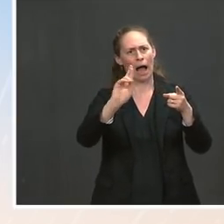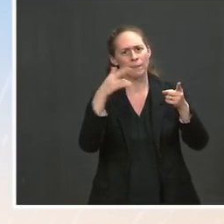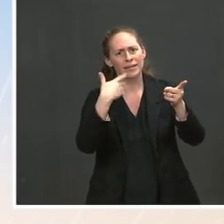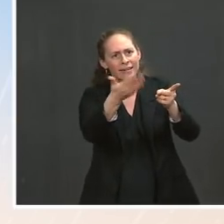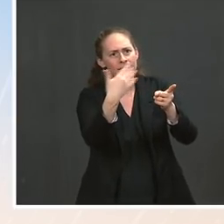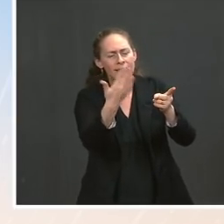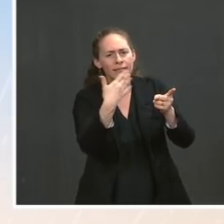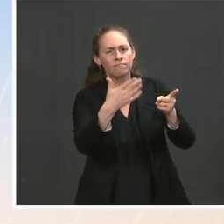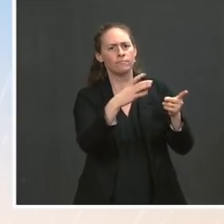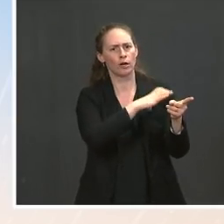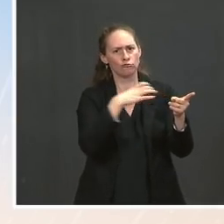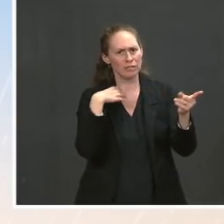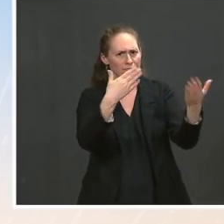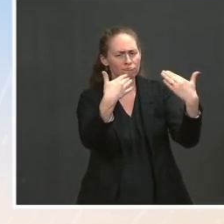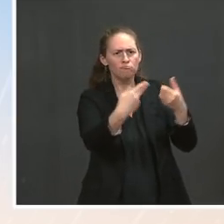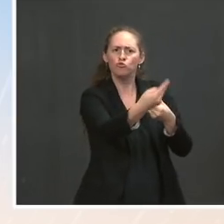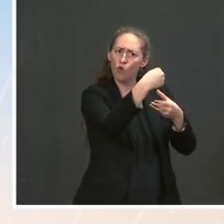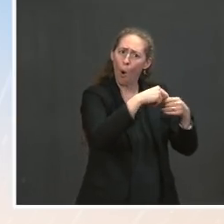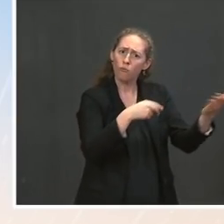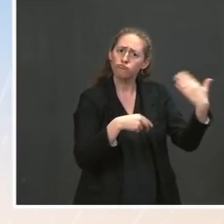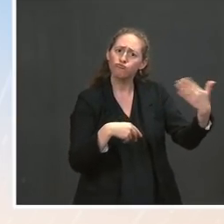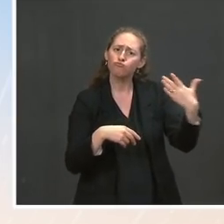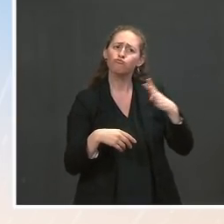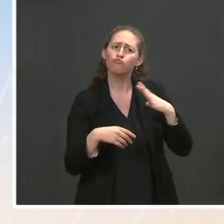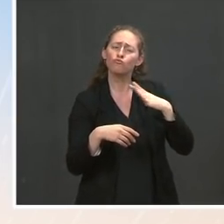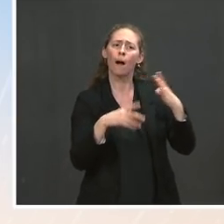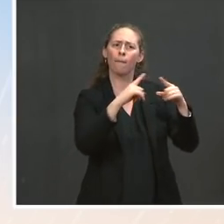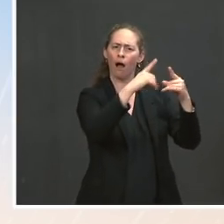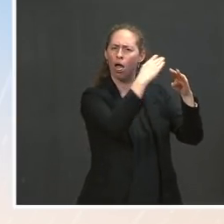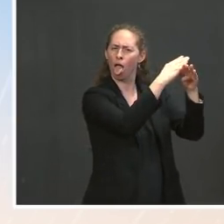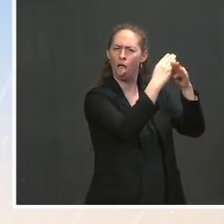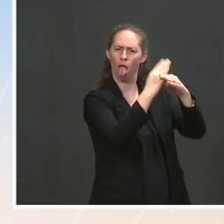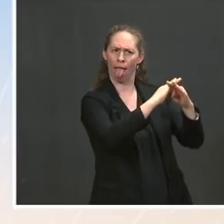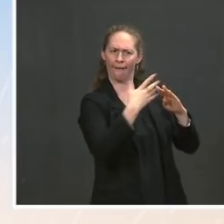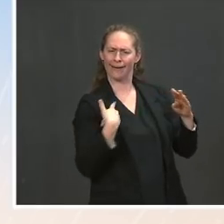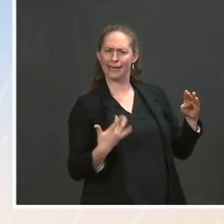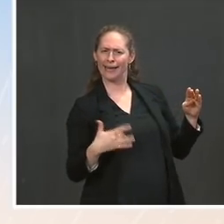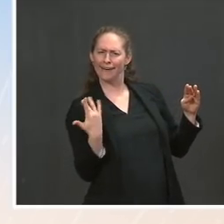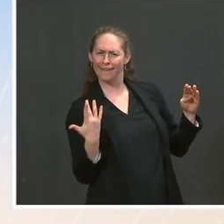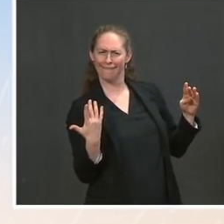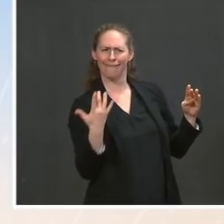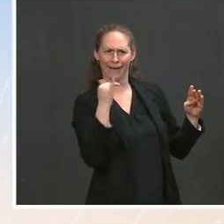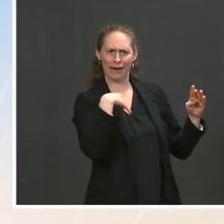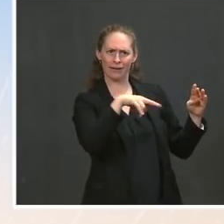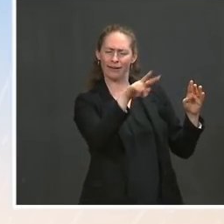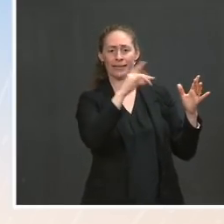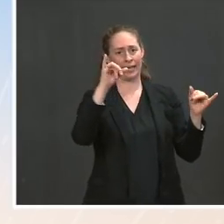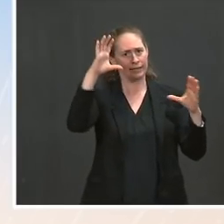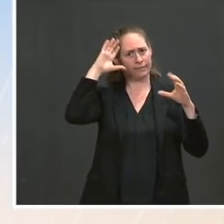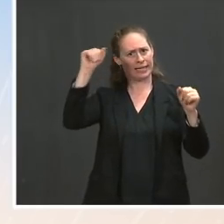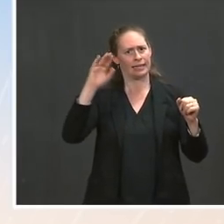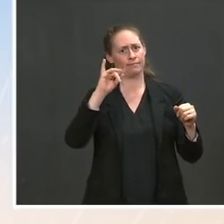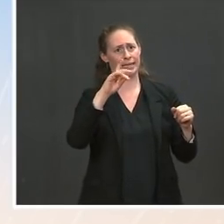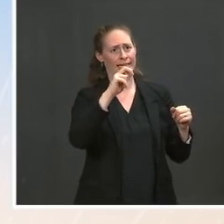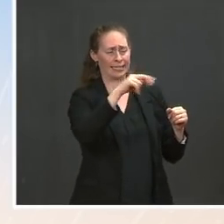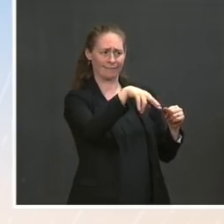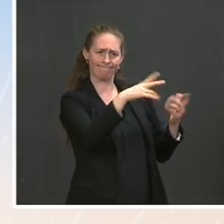or if they're going to be a part of obstruction. So he's leaving it up to them to make the decision on what role they want to play in history. The Press: On the border, the President said yesterday